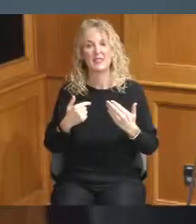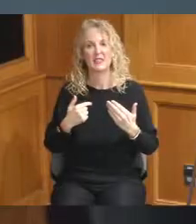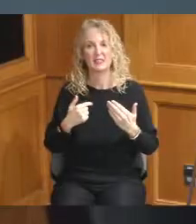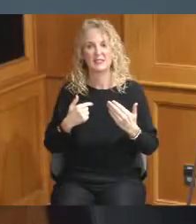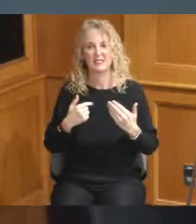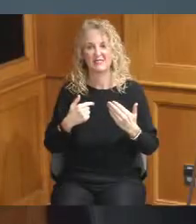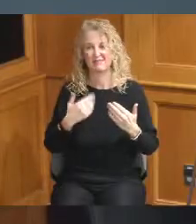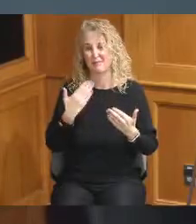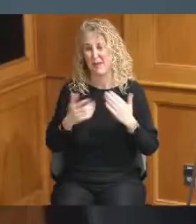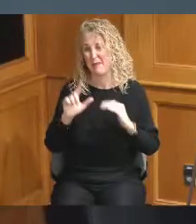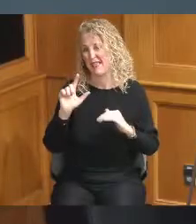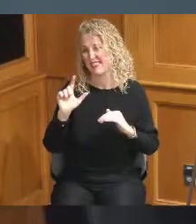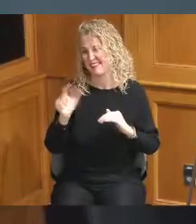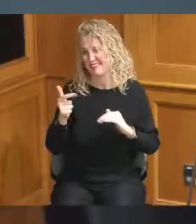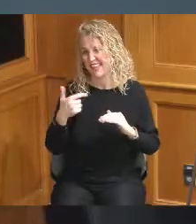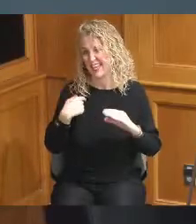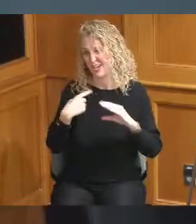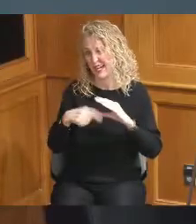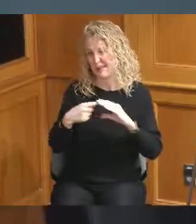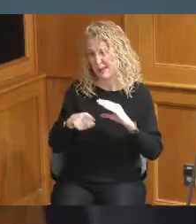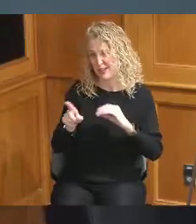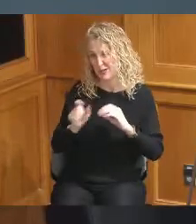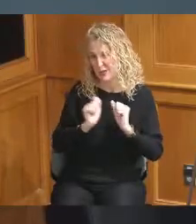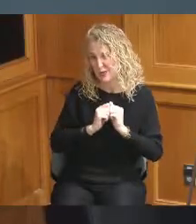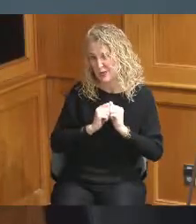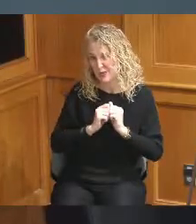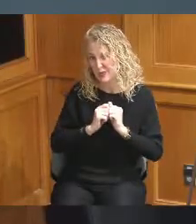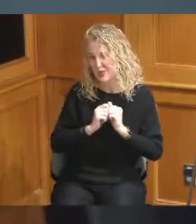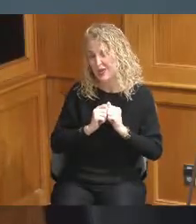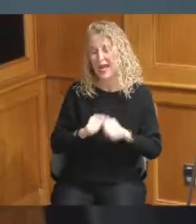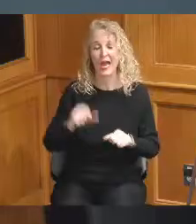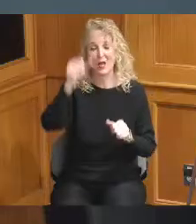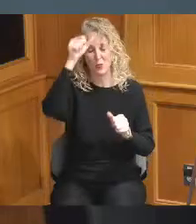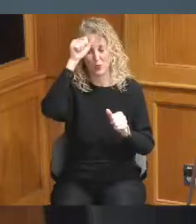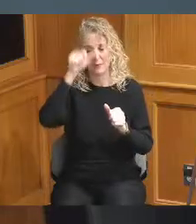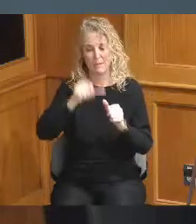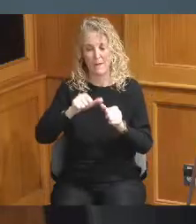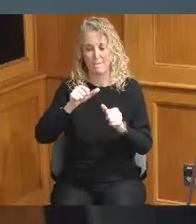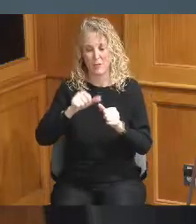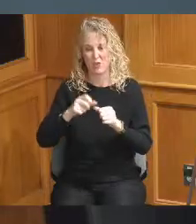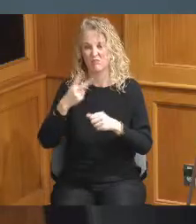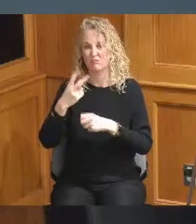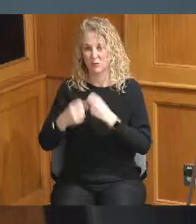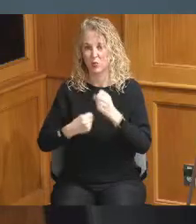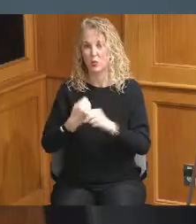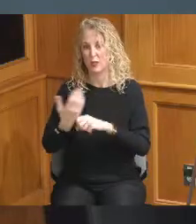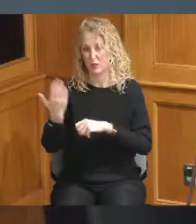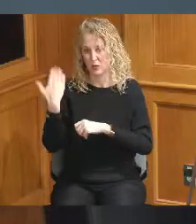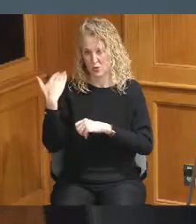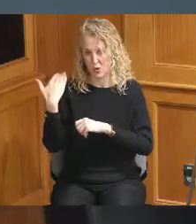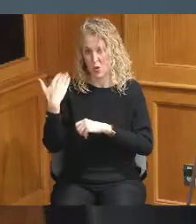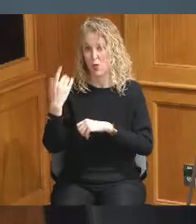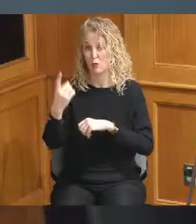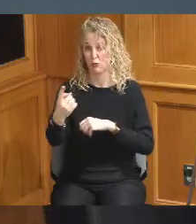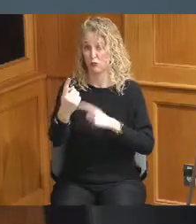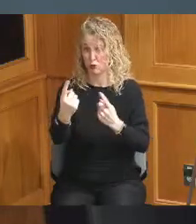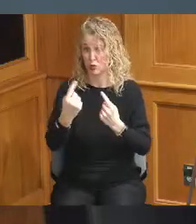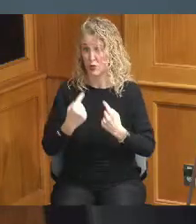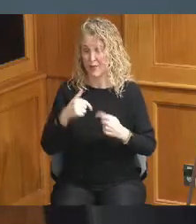email as it relates to that I remember when you came to us about two years ago about this concept